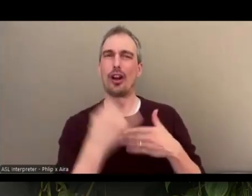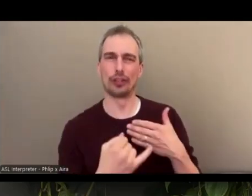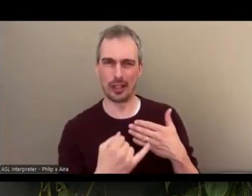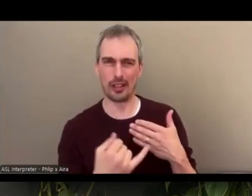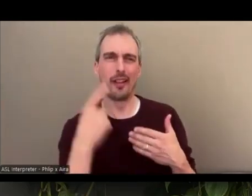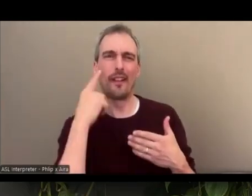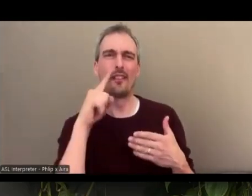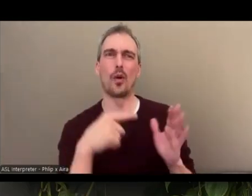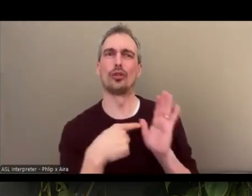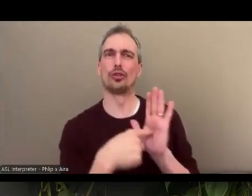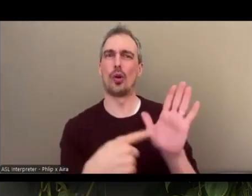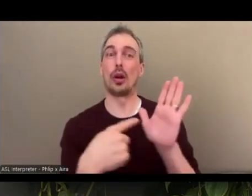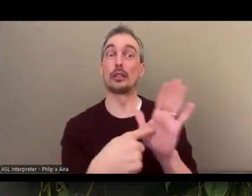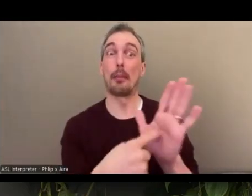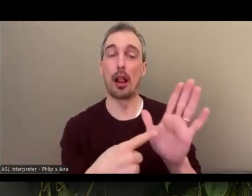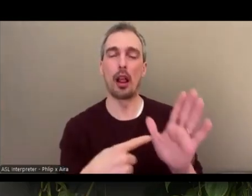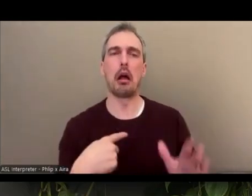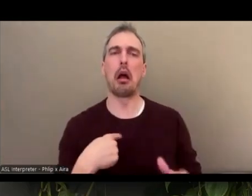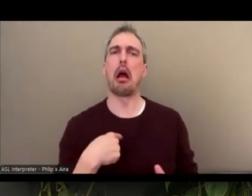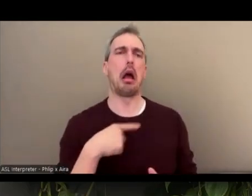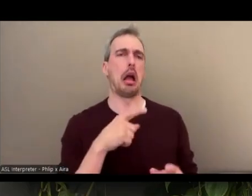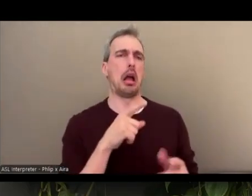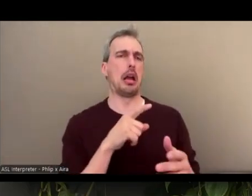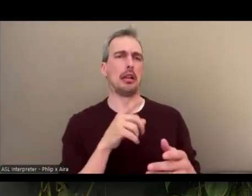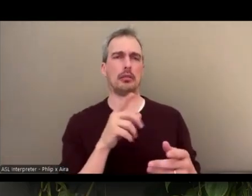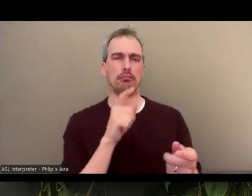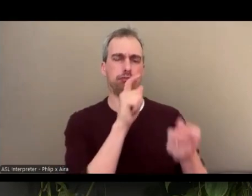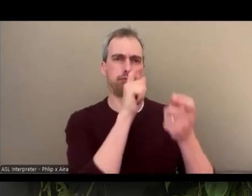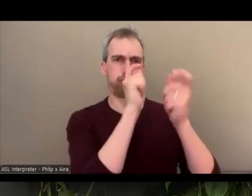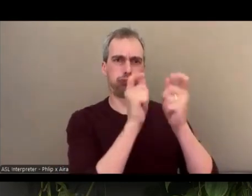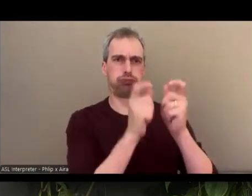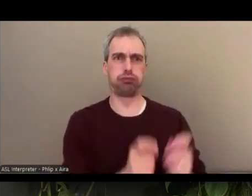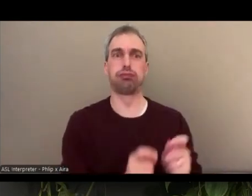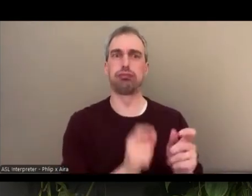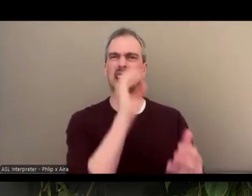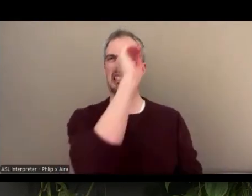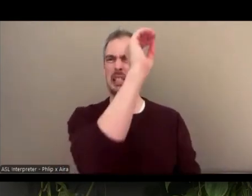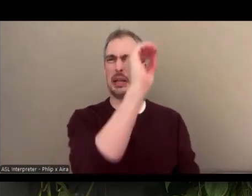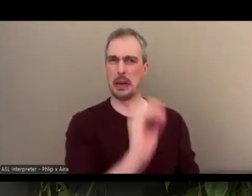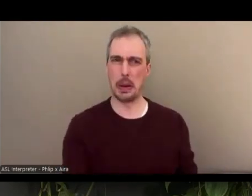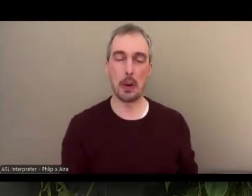I set everything back to no activity. So we could see... Start from zero and see what difference -- and isolate the